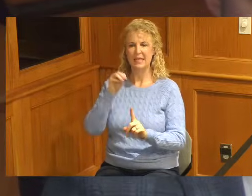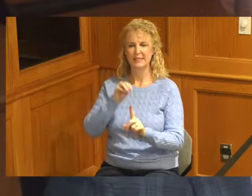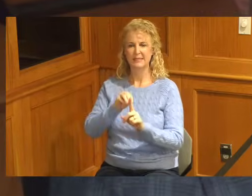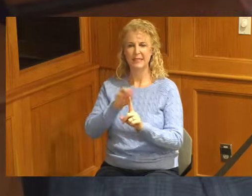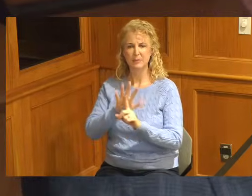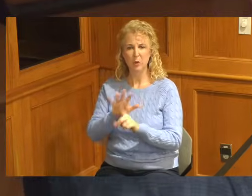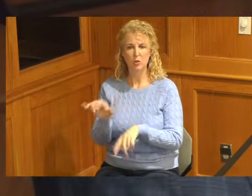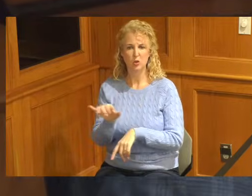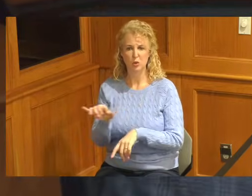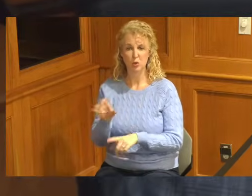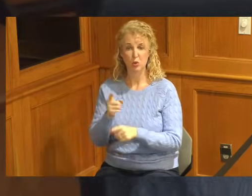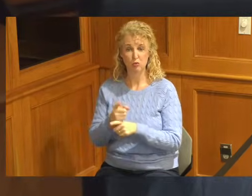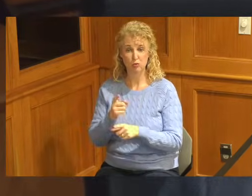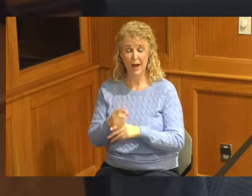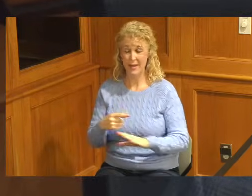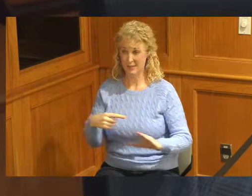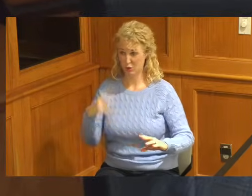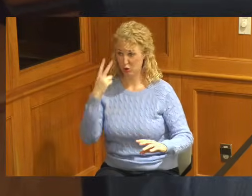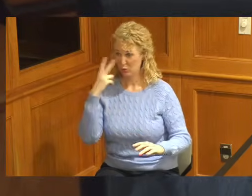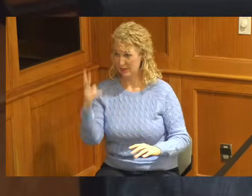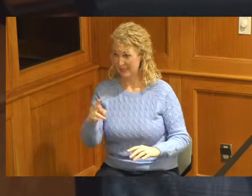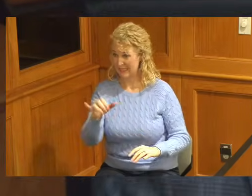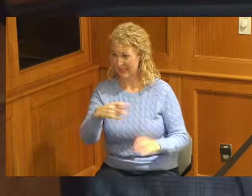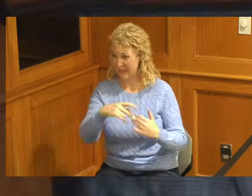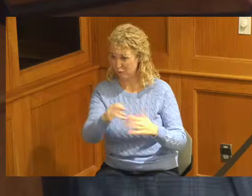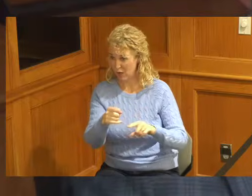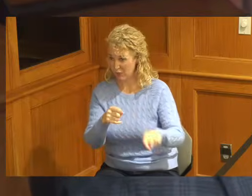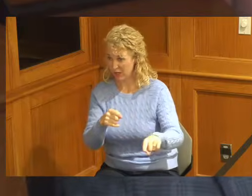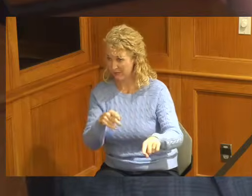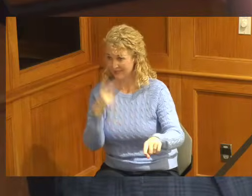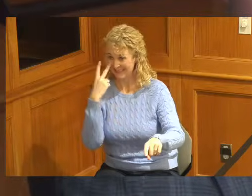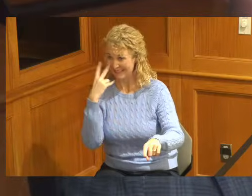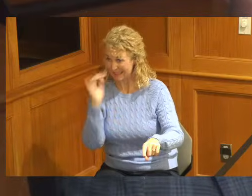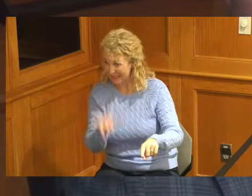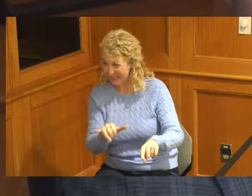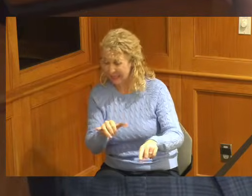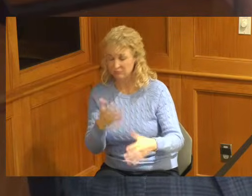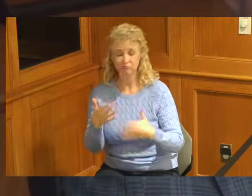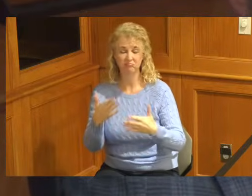projects that have been really successful in some communities whether they're inside or outside the